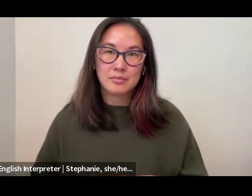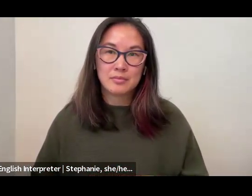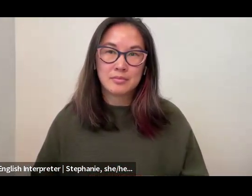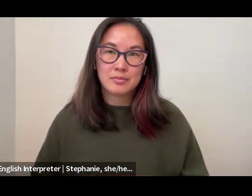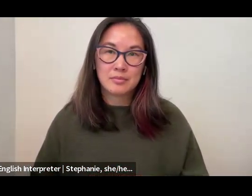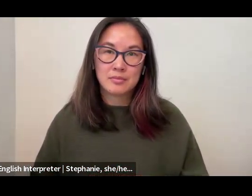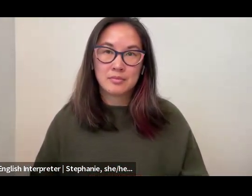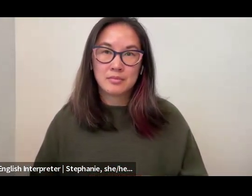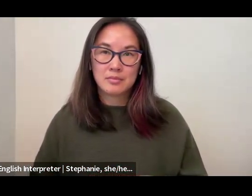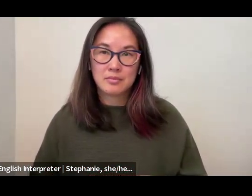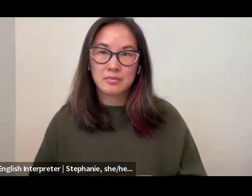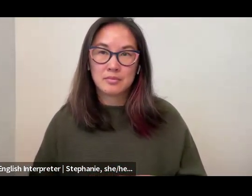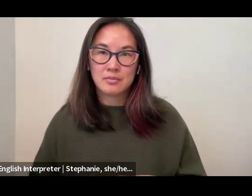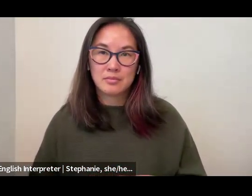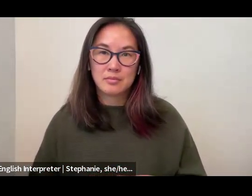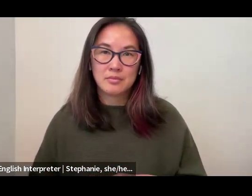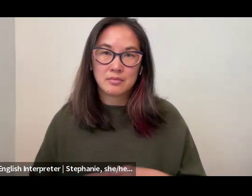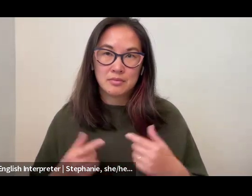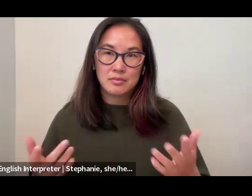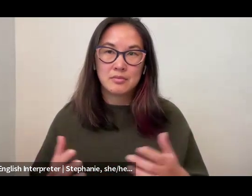All righty, so let's find our position.